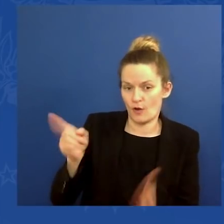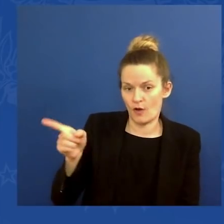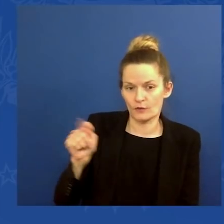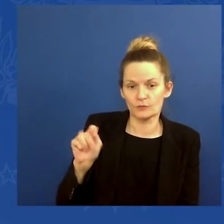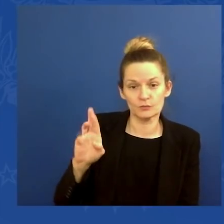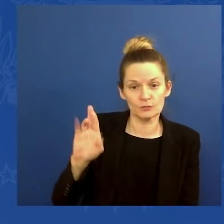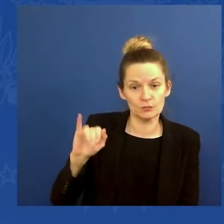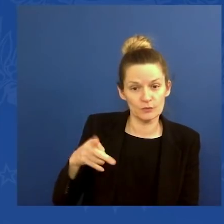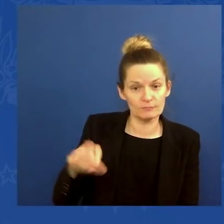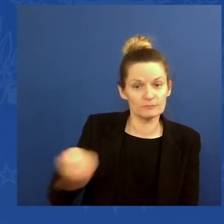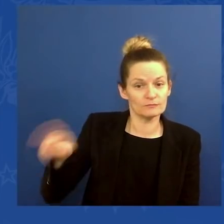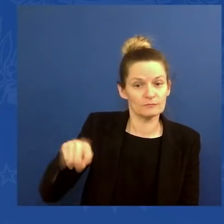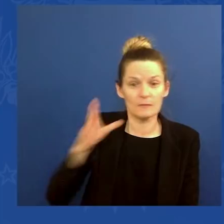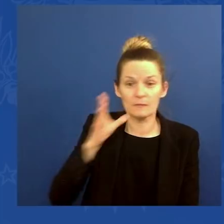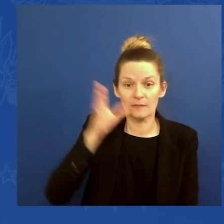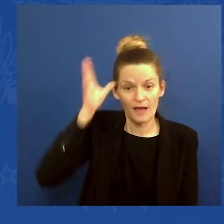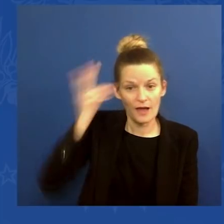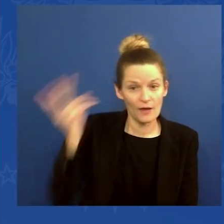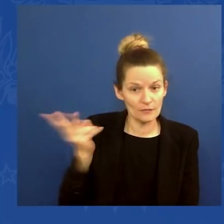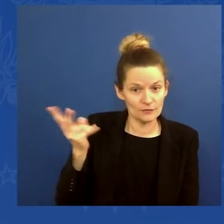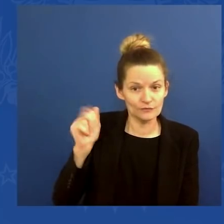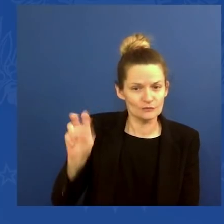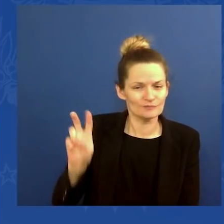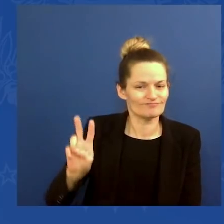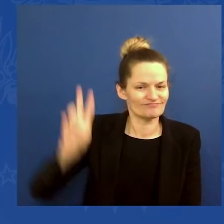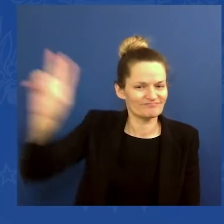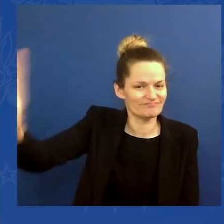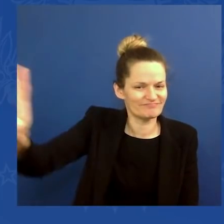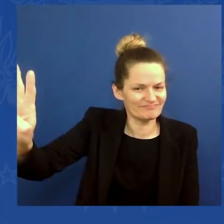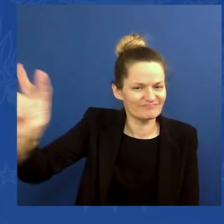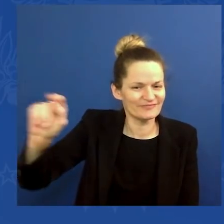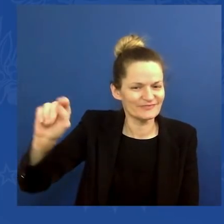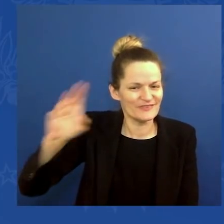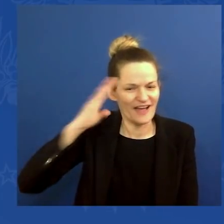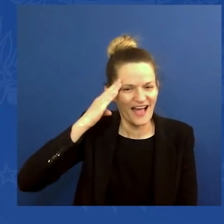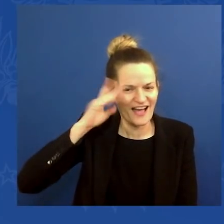And -- but it coincided -- I was going over to the Stormont talks.